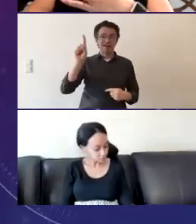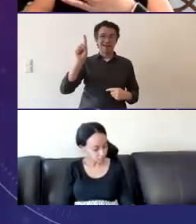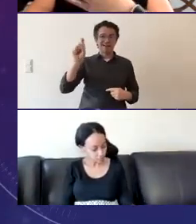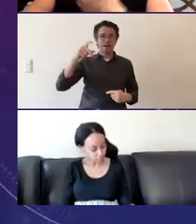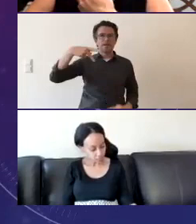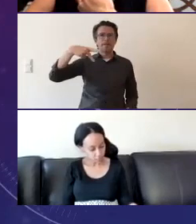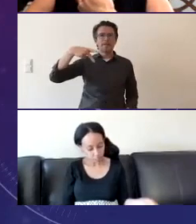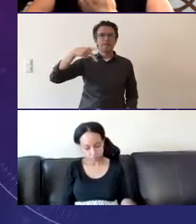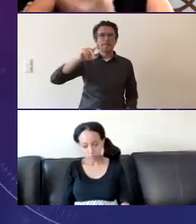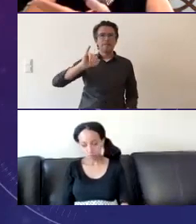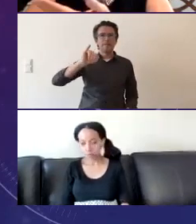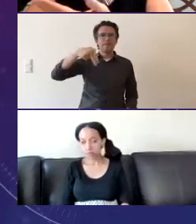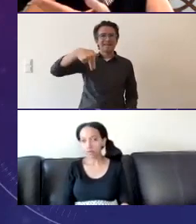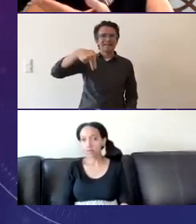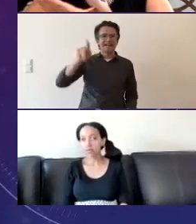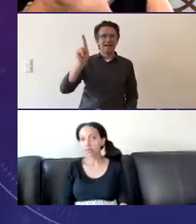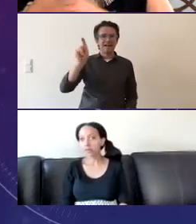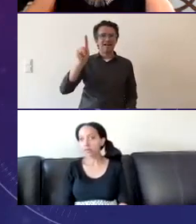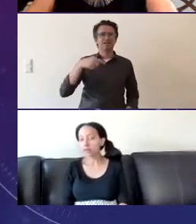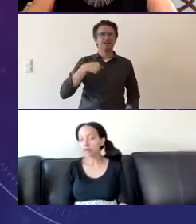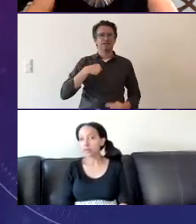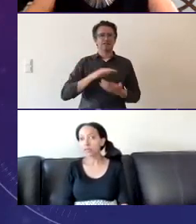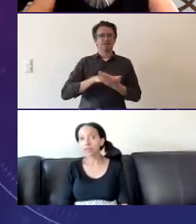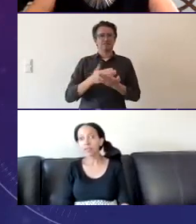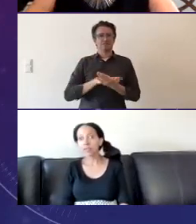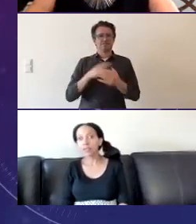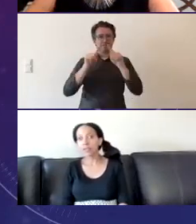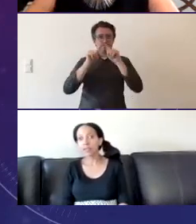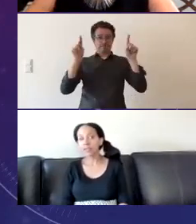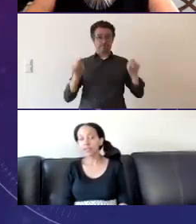on my video you can do the same thing and later when we have happen you can